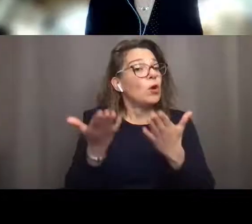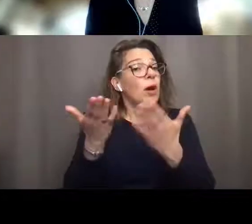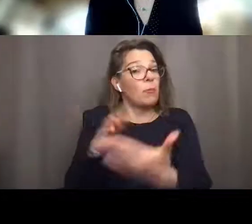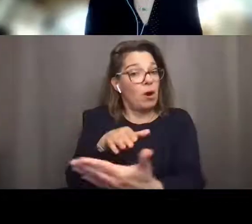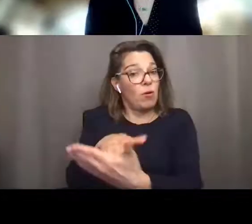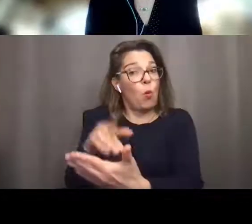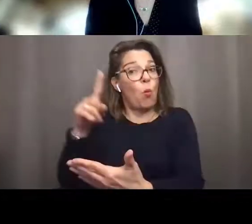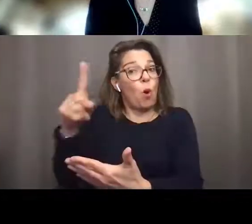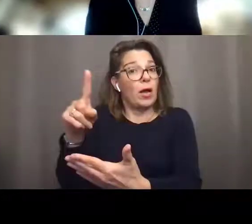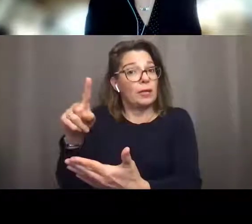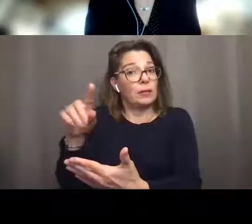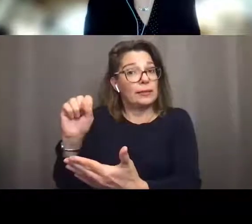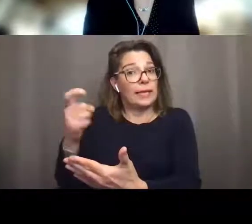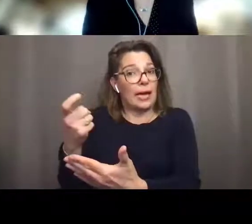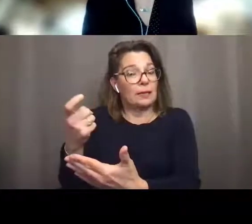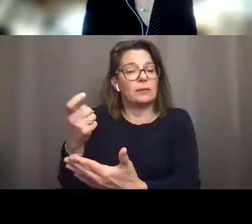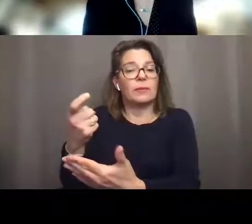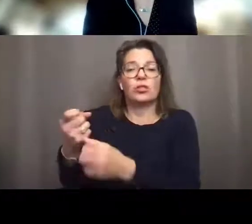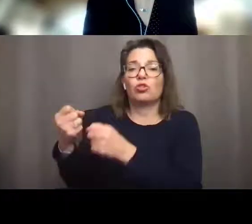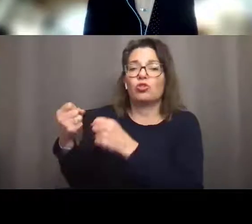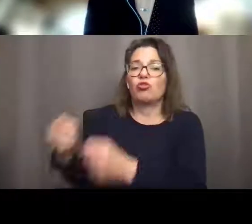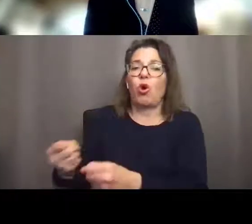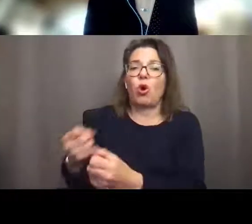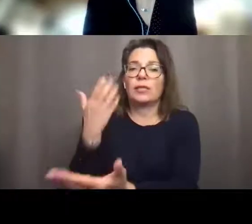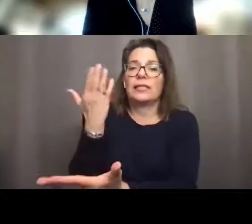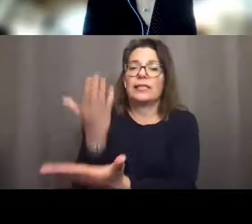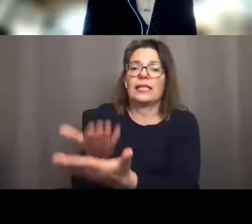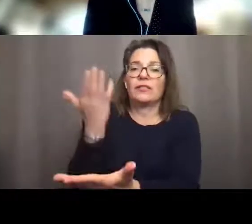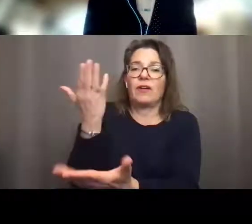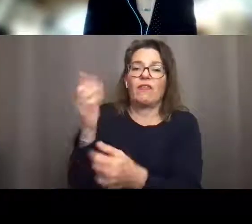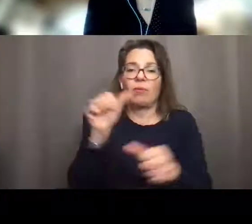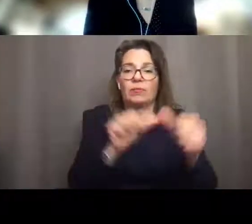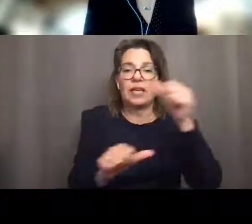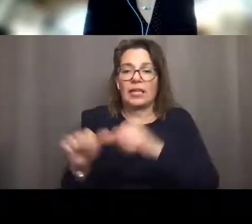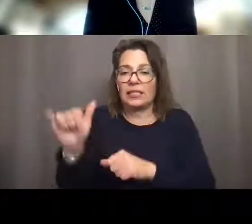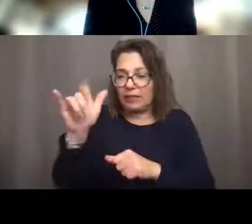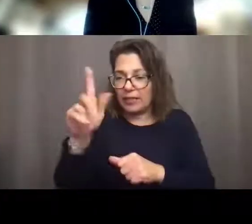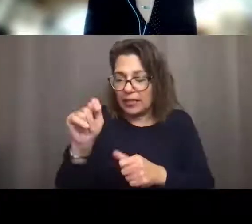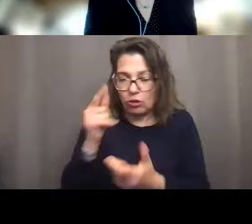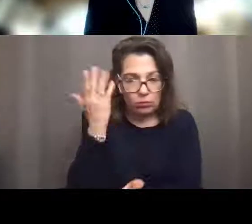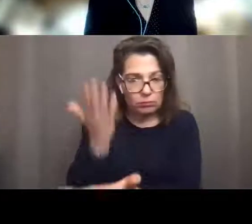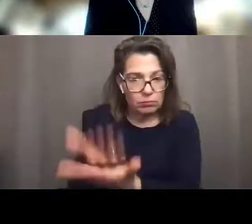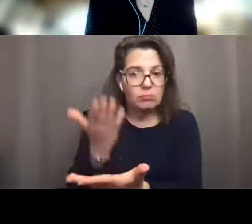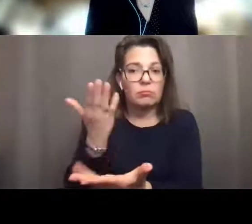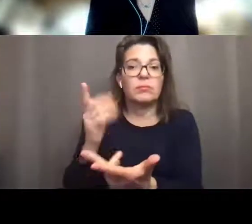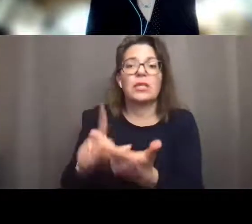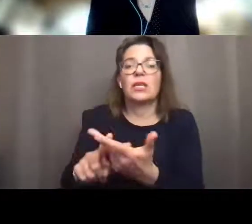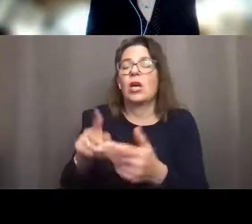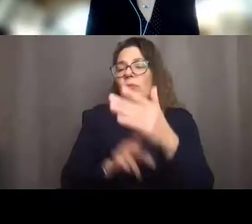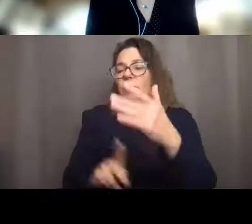but you will need to provide a strong justification from the scientific literature or some preliminary data